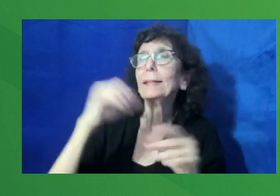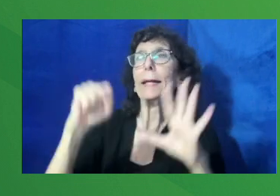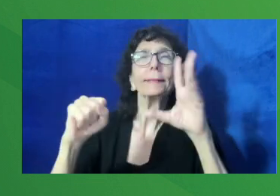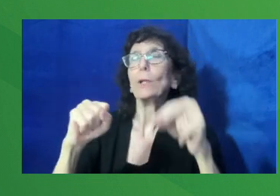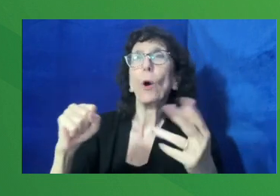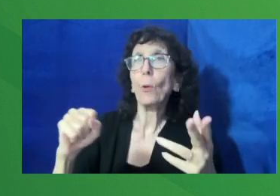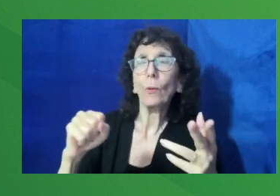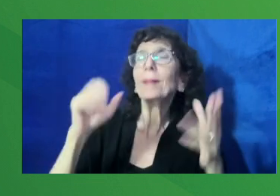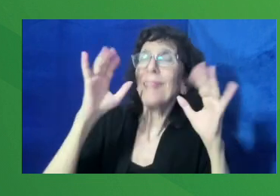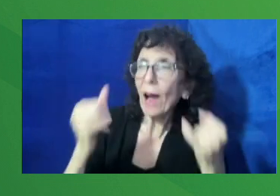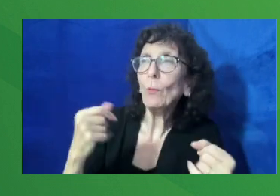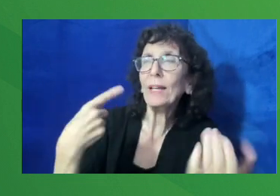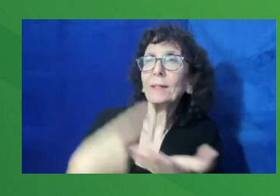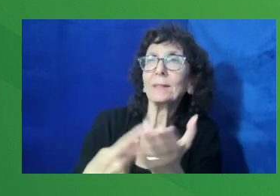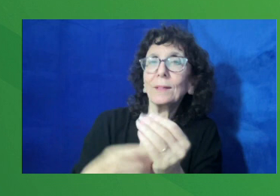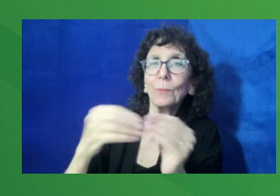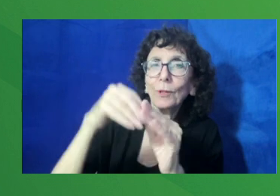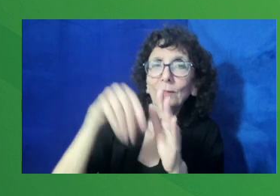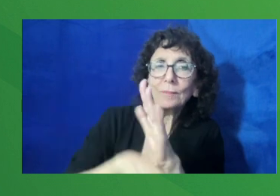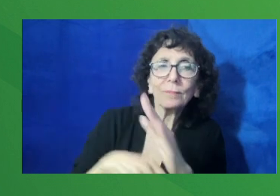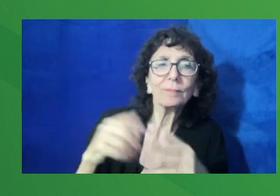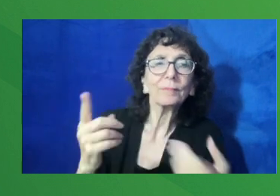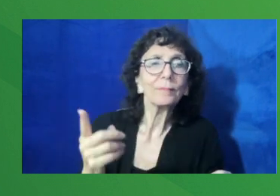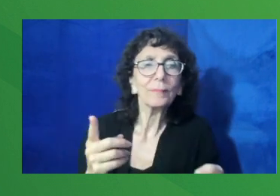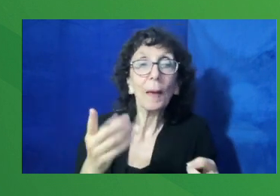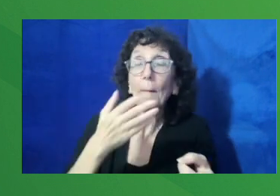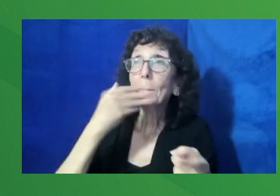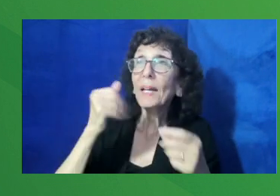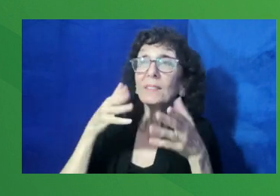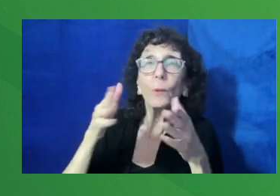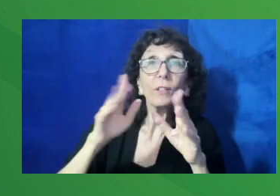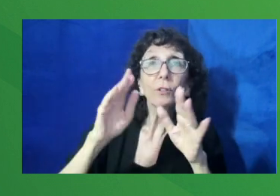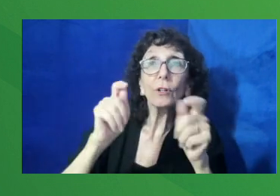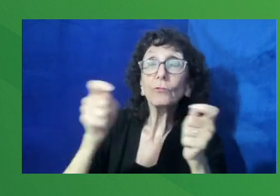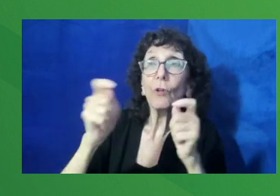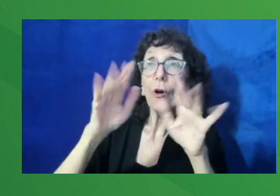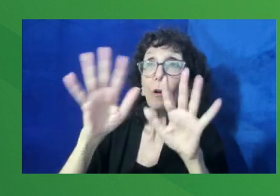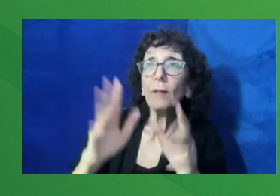What's the best way to control climate change? How to help climate change refugees? Who's